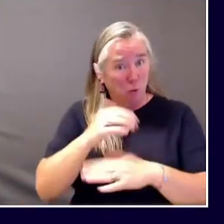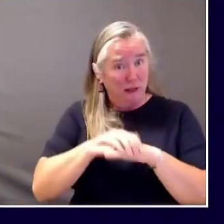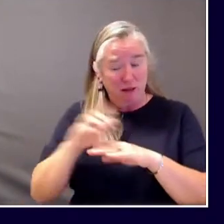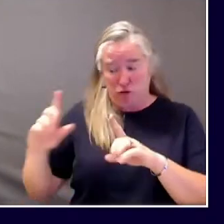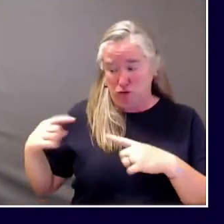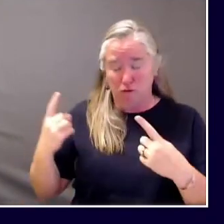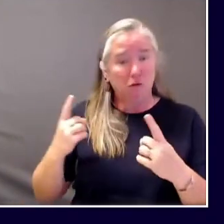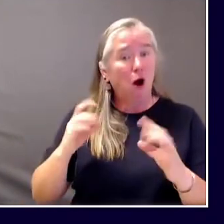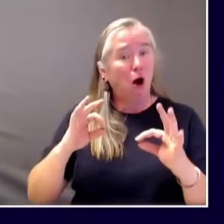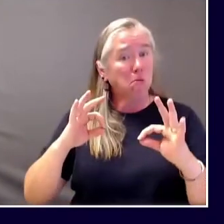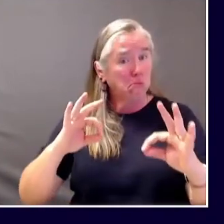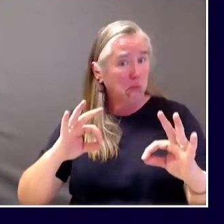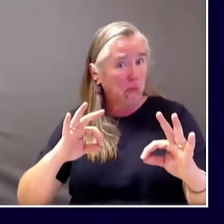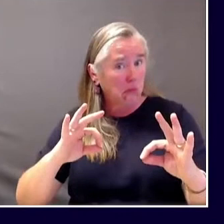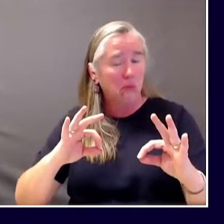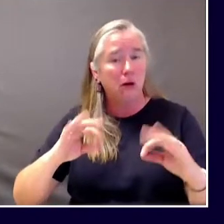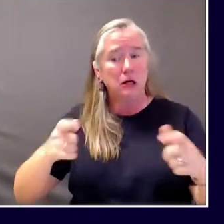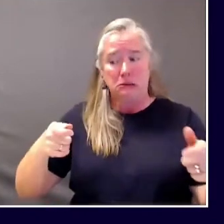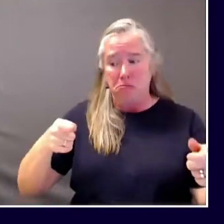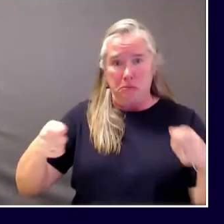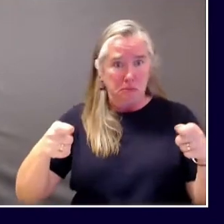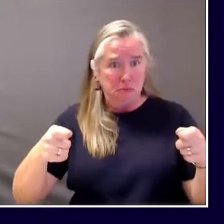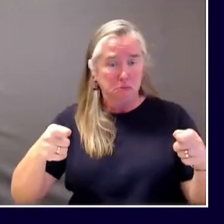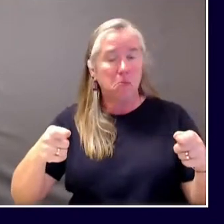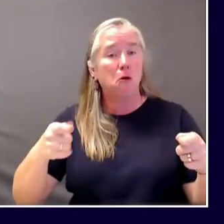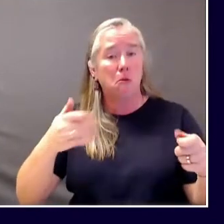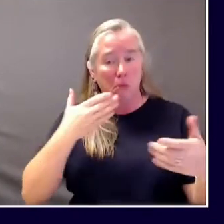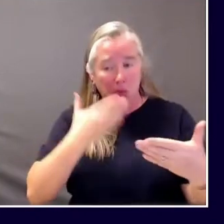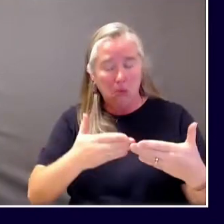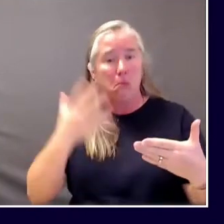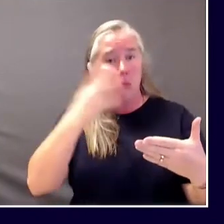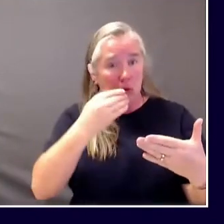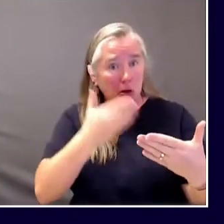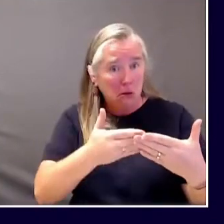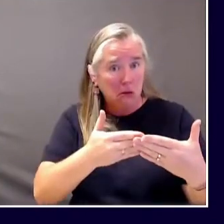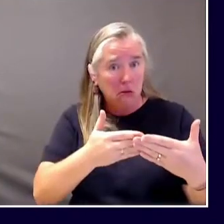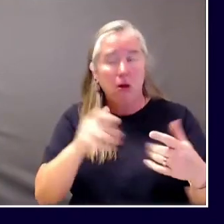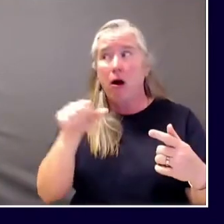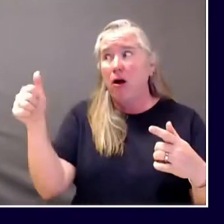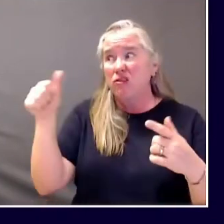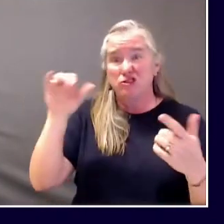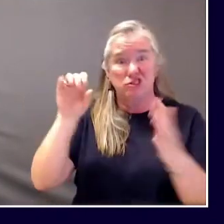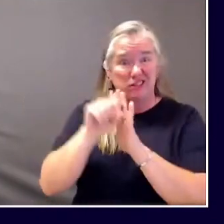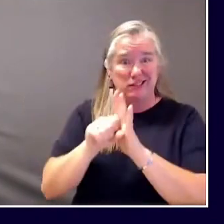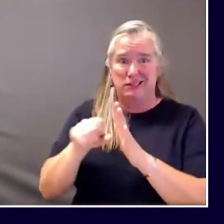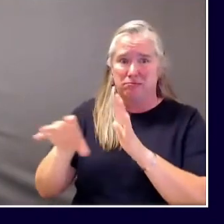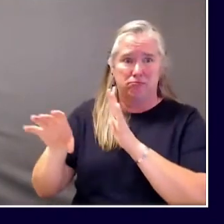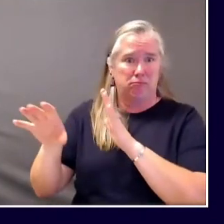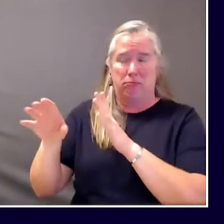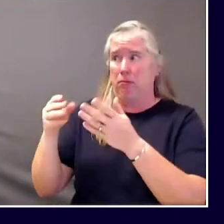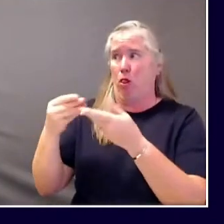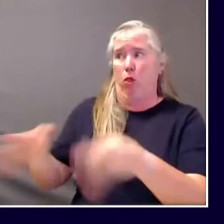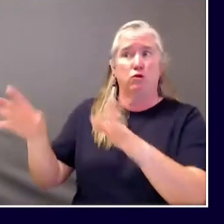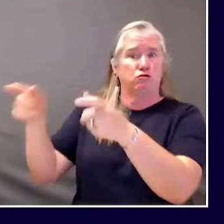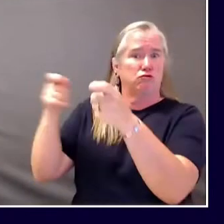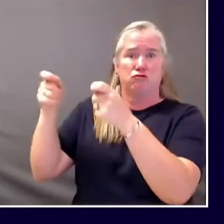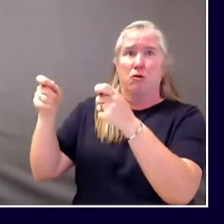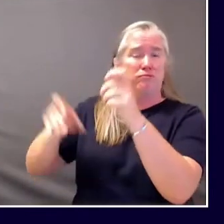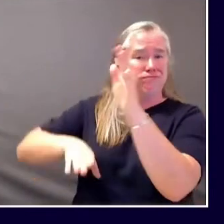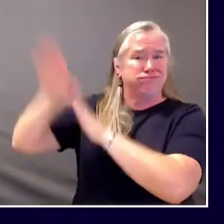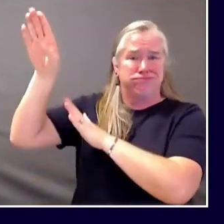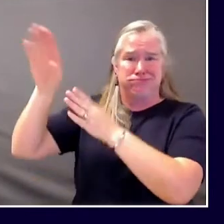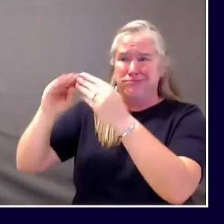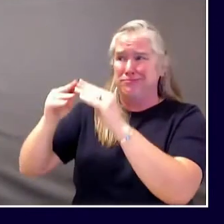the surges of calc over nineteen